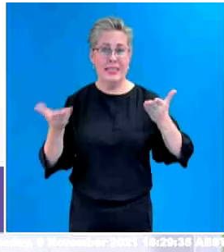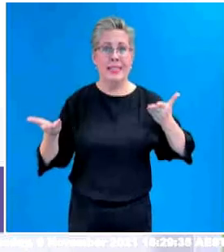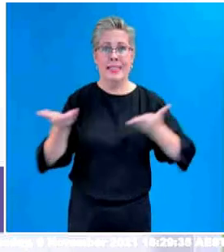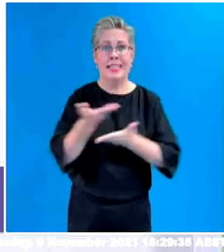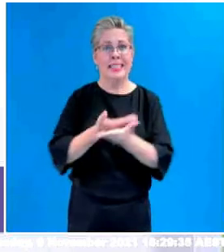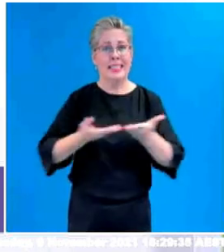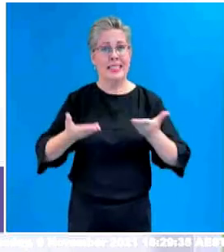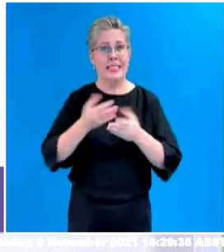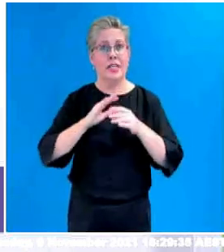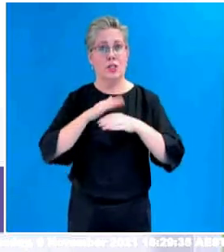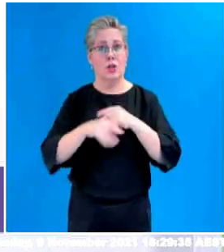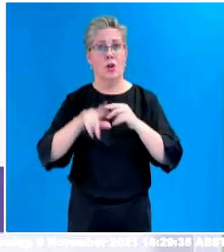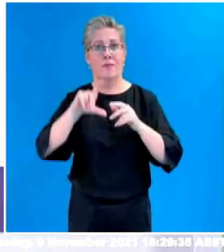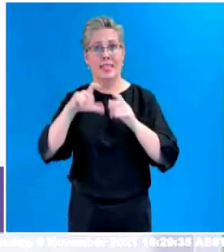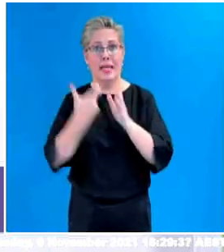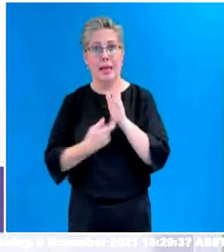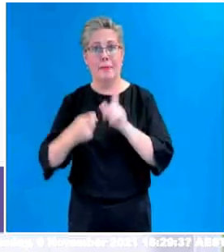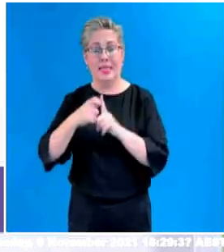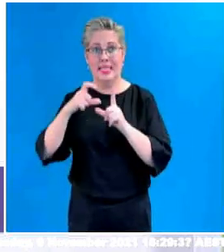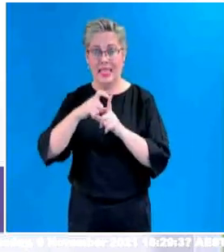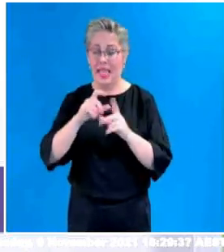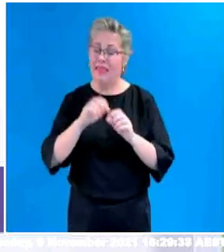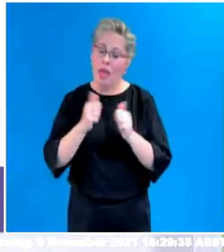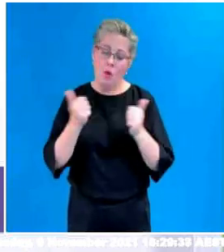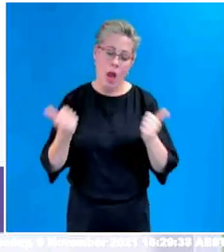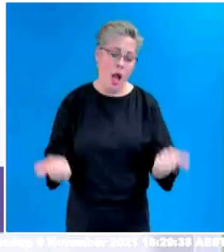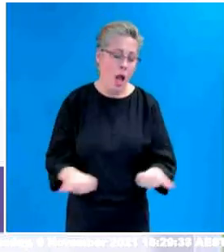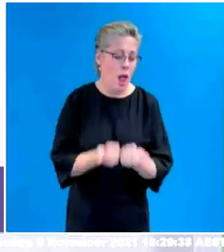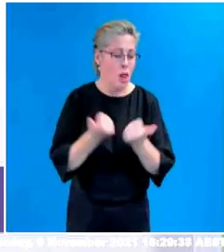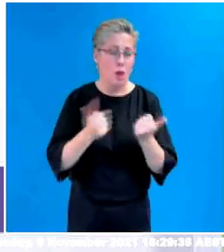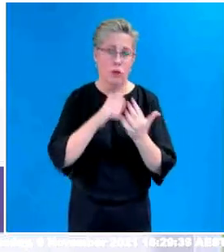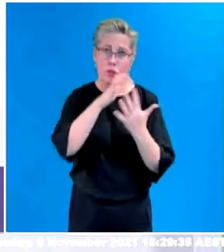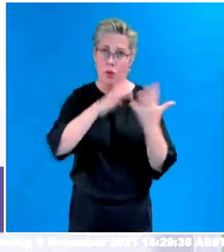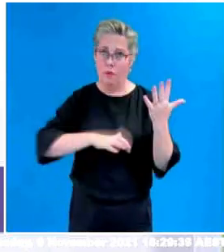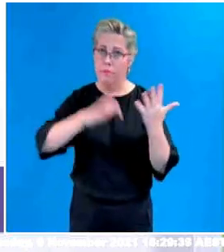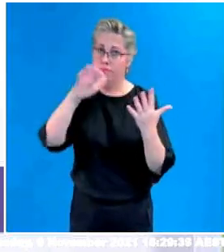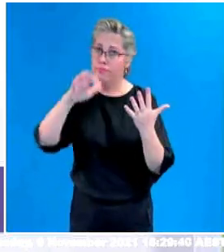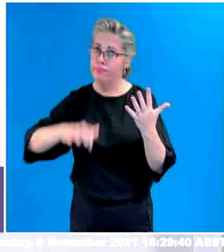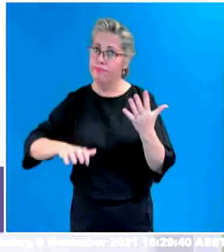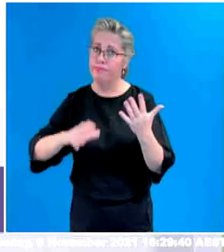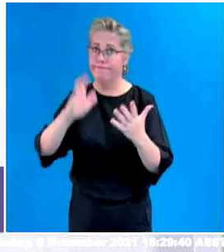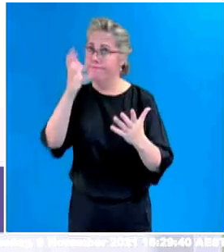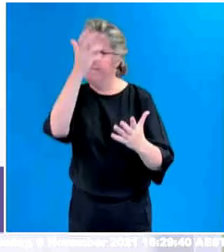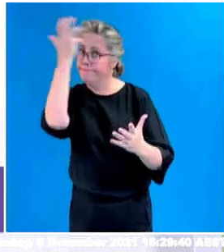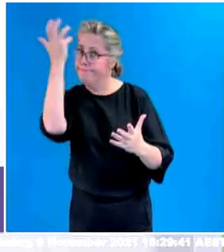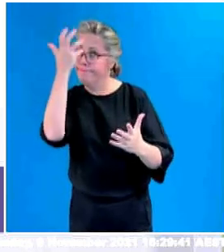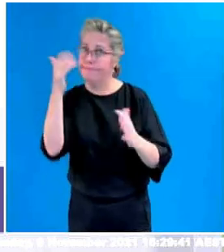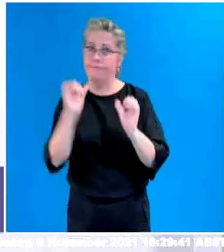There is a vast array of documents that could be provided and my